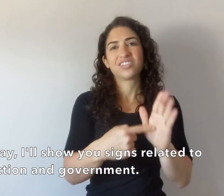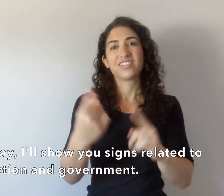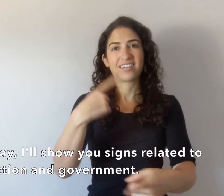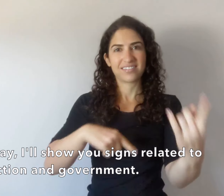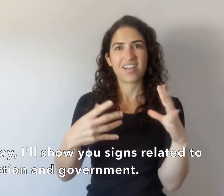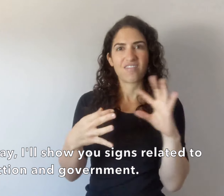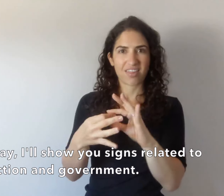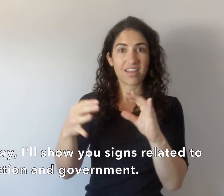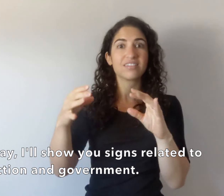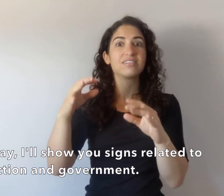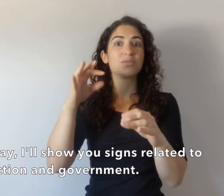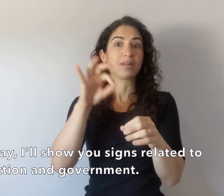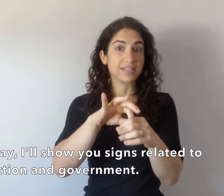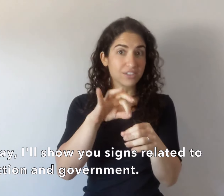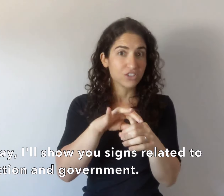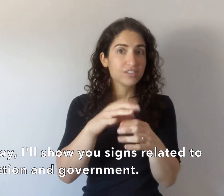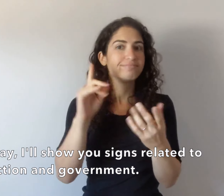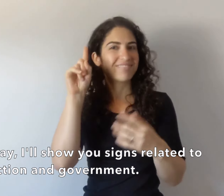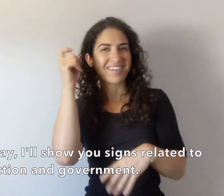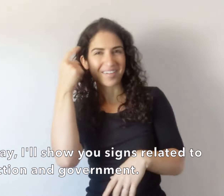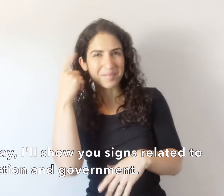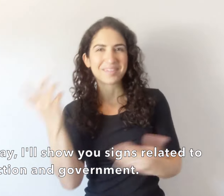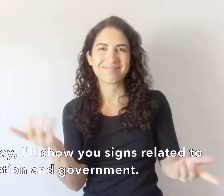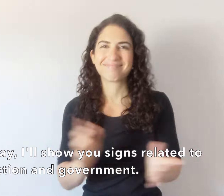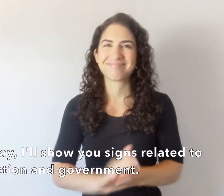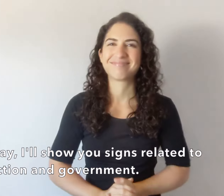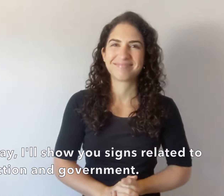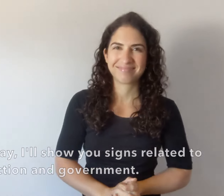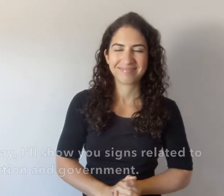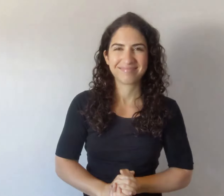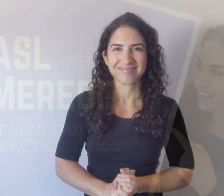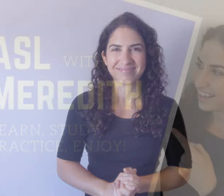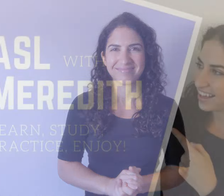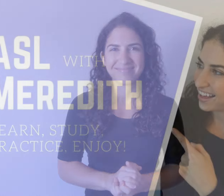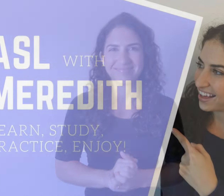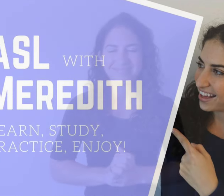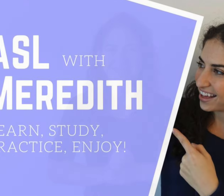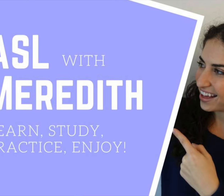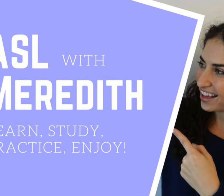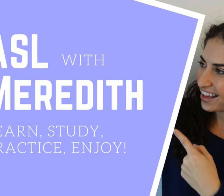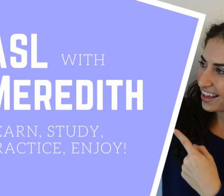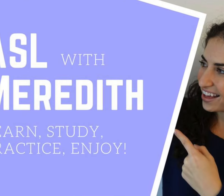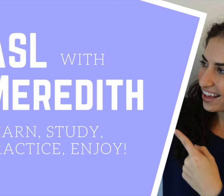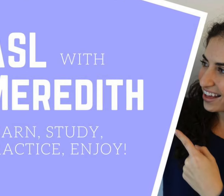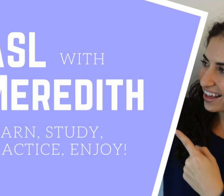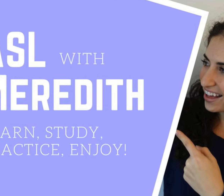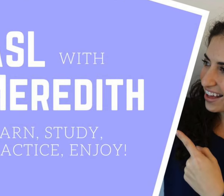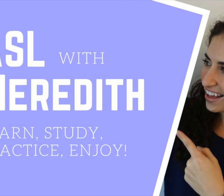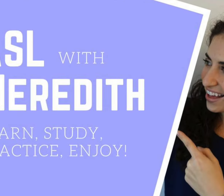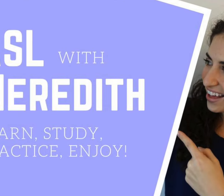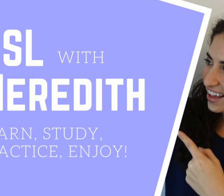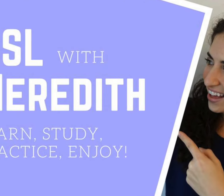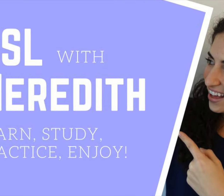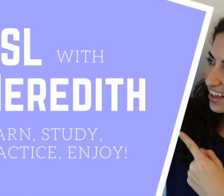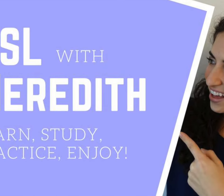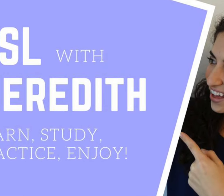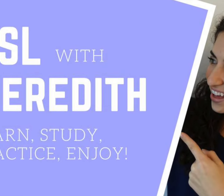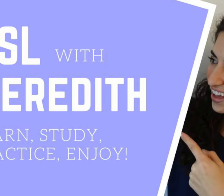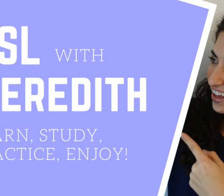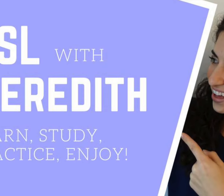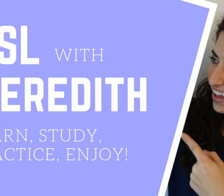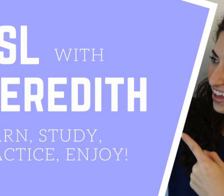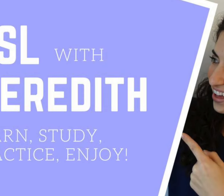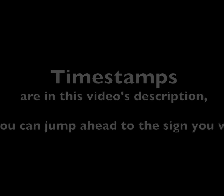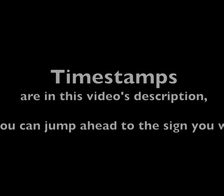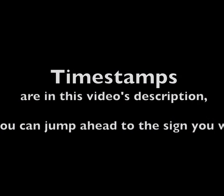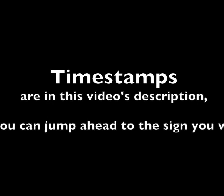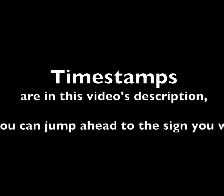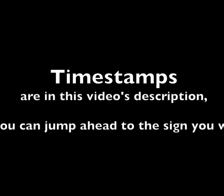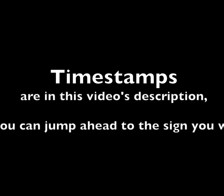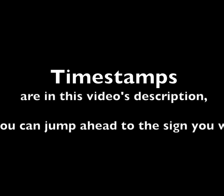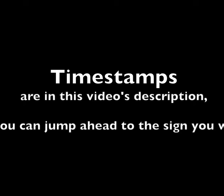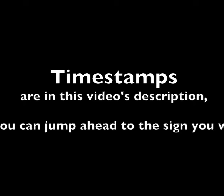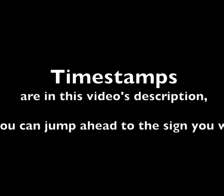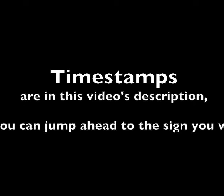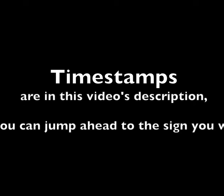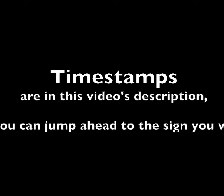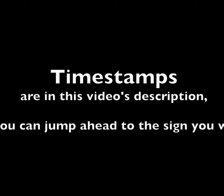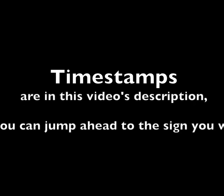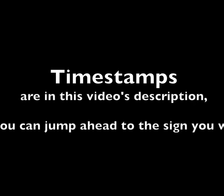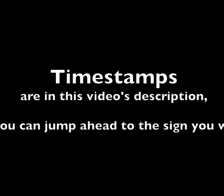Today, I'll show you signs related to election and government.